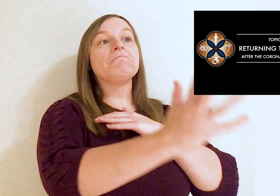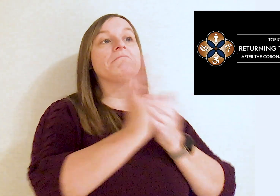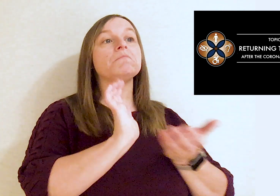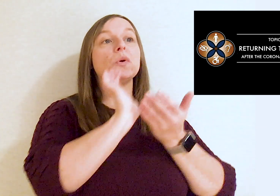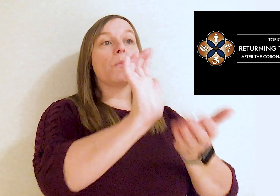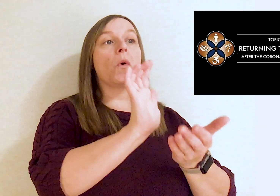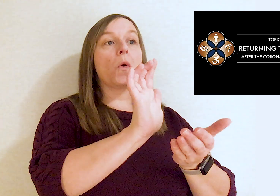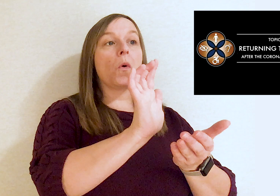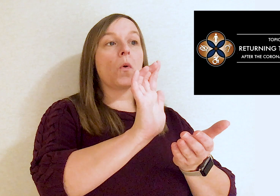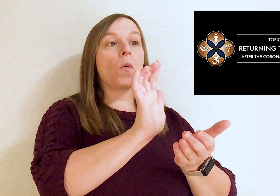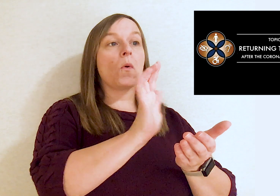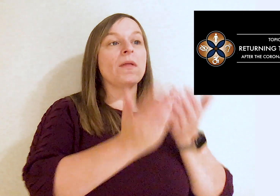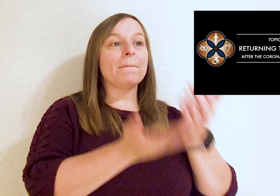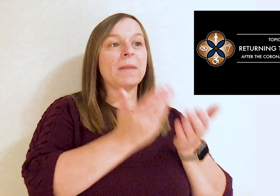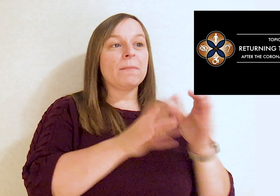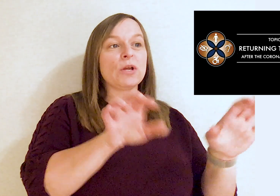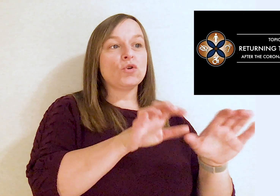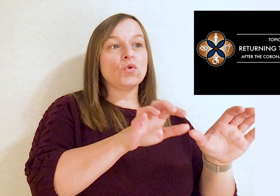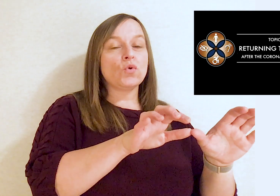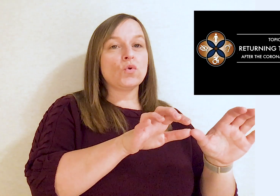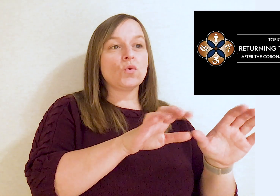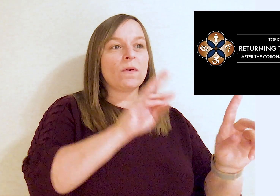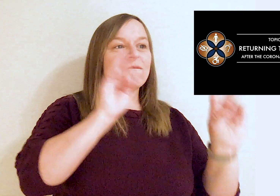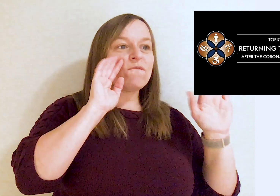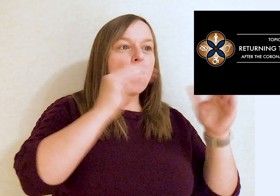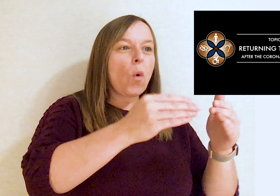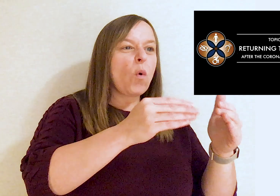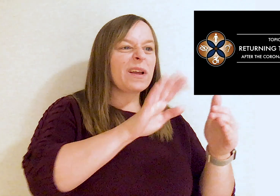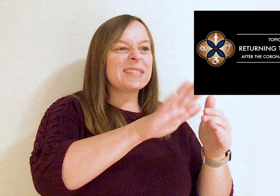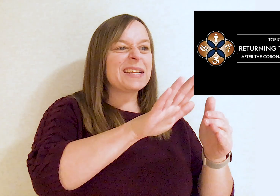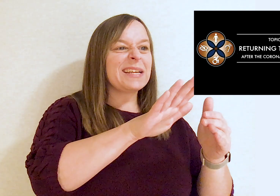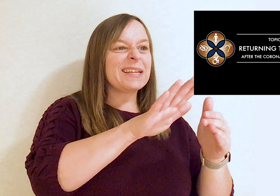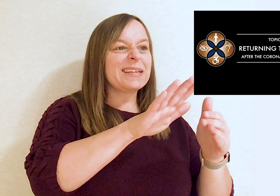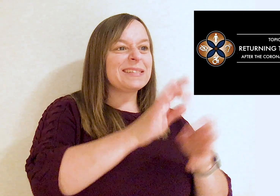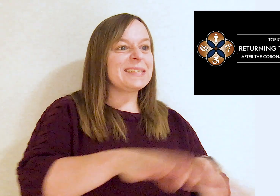employer that he would like to be able to focus on that essential job function